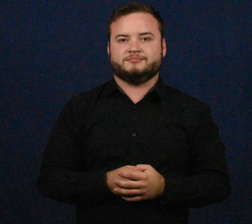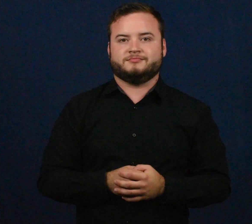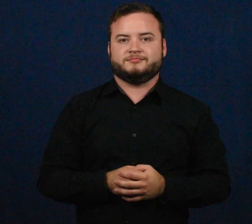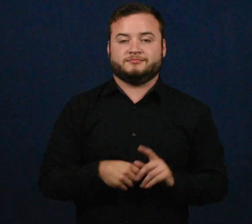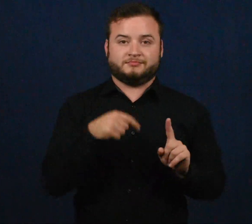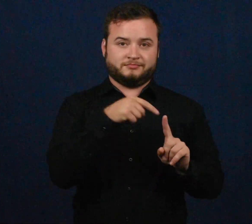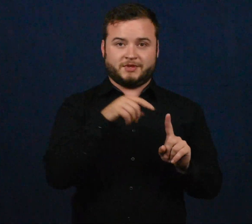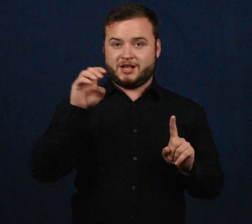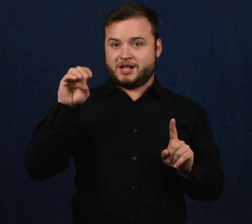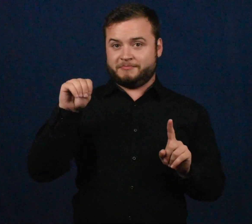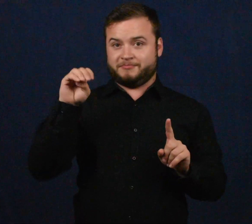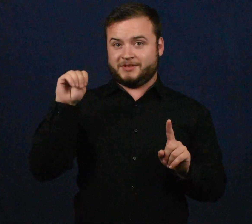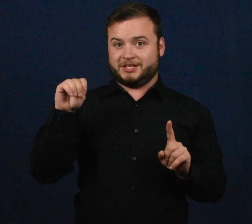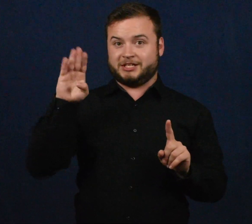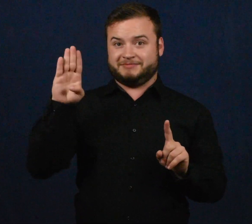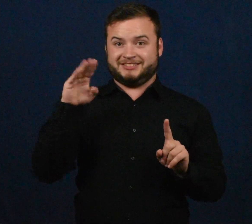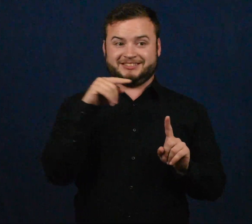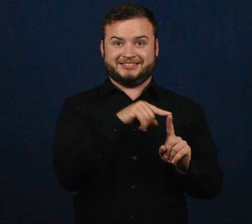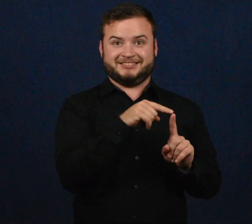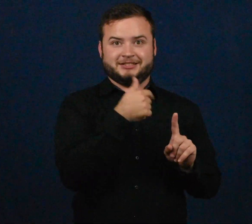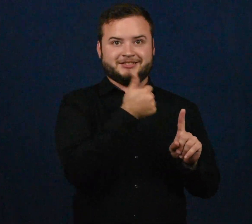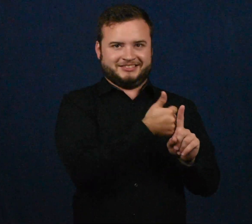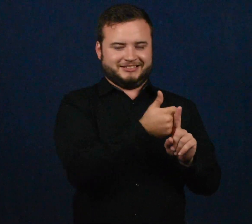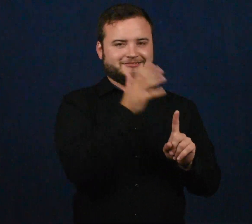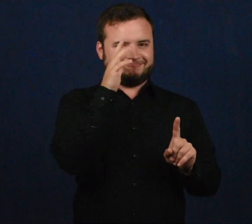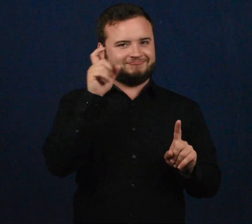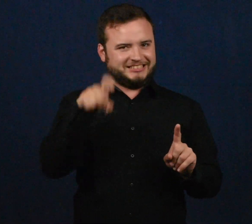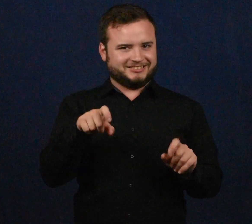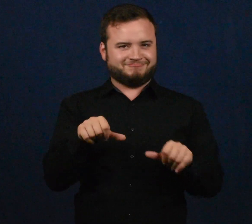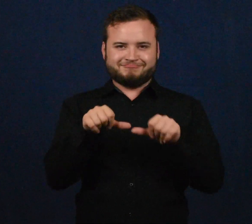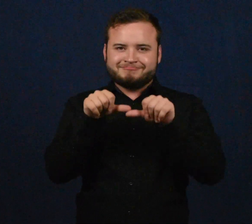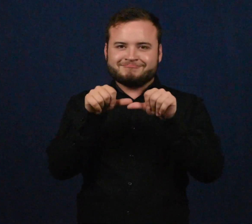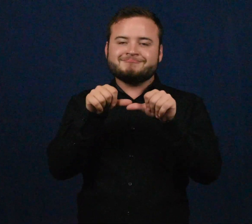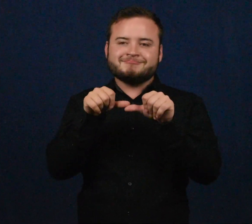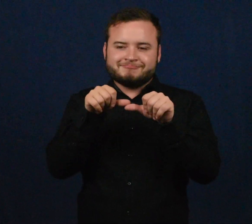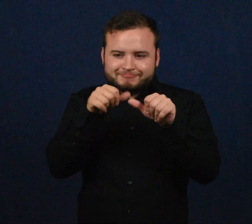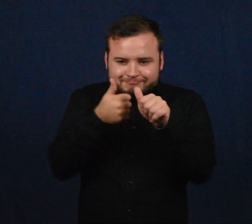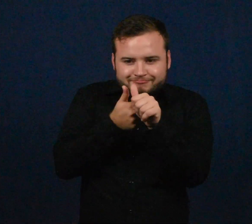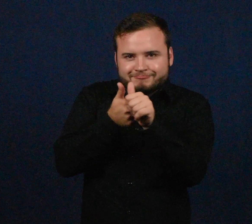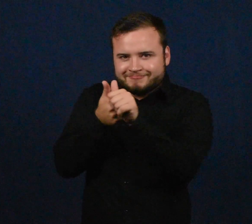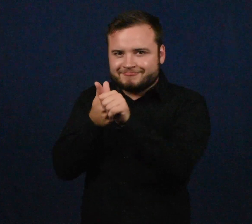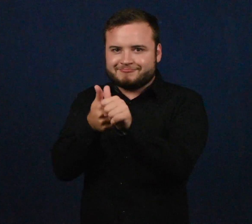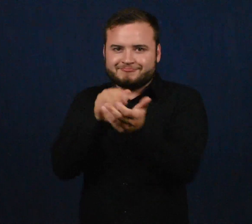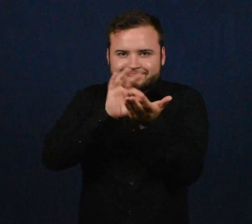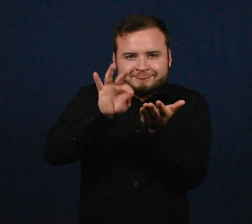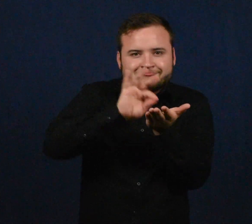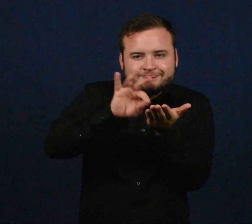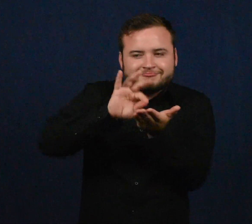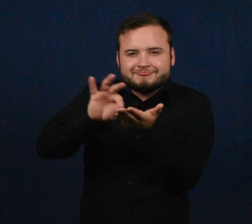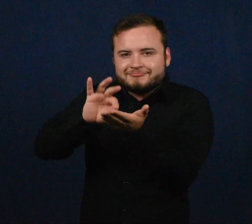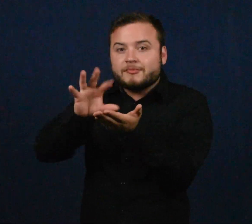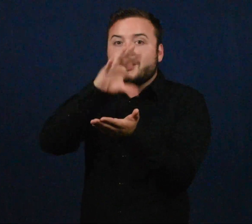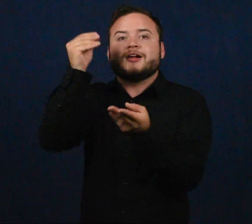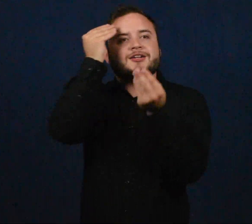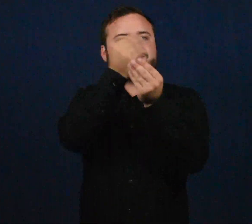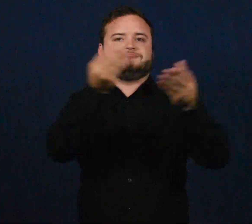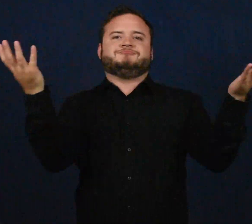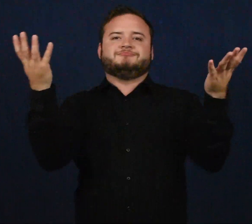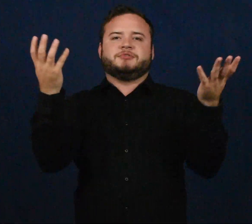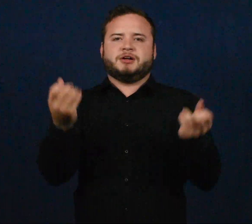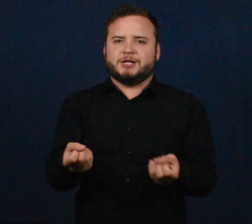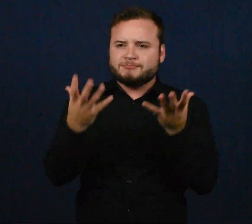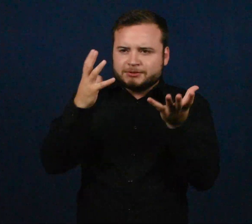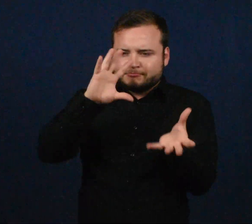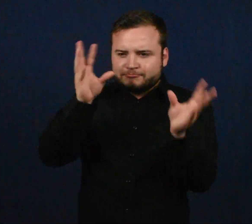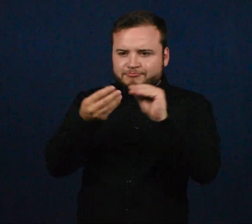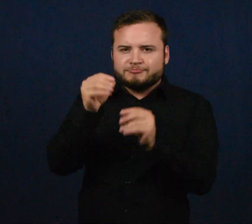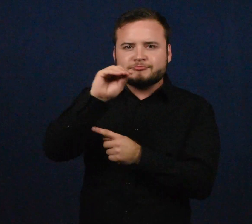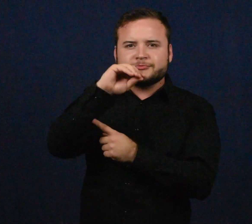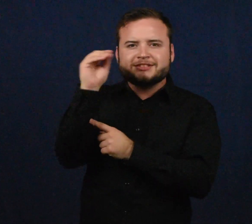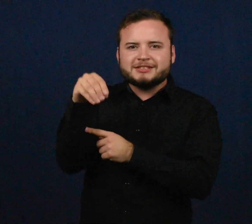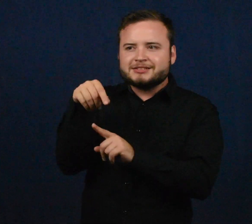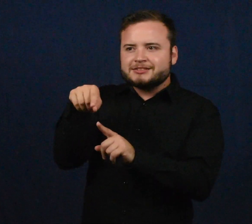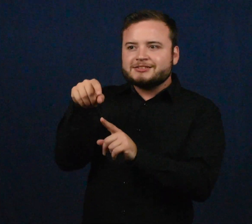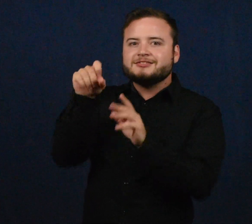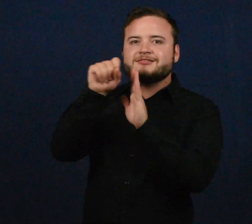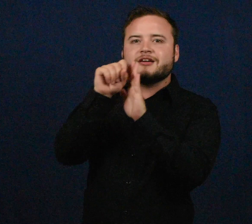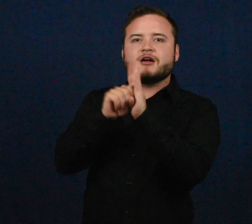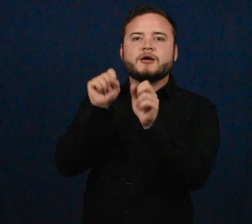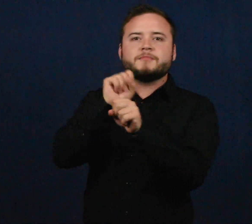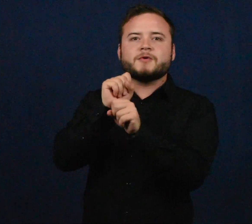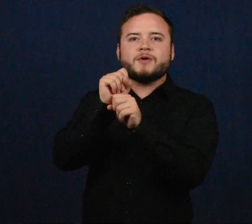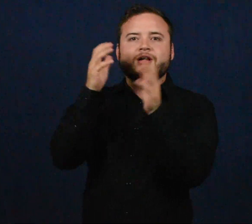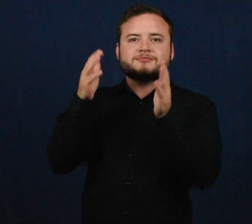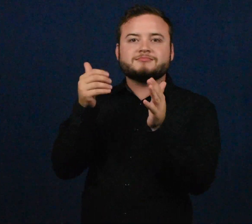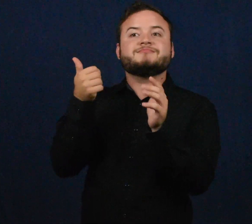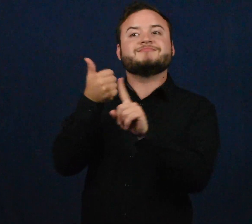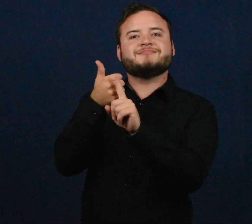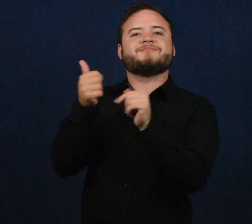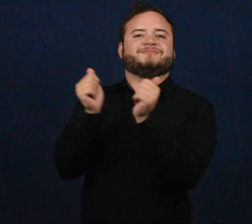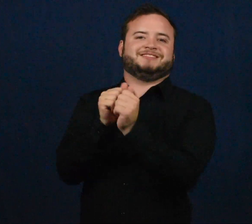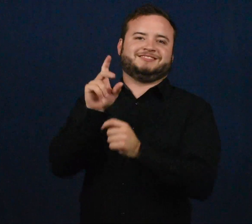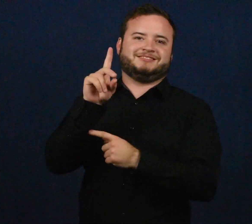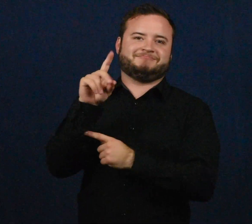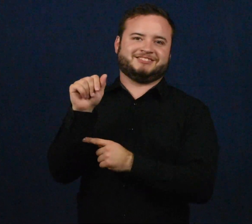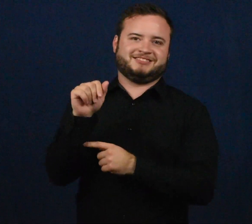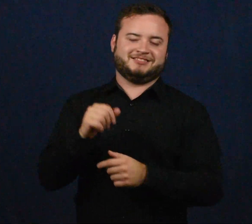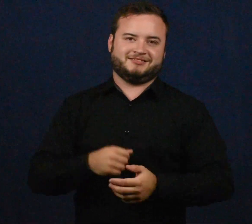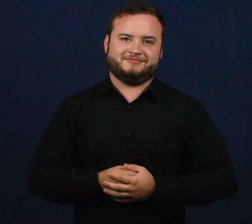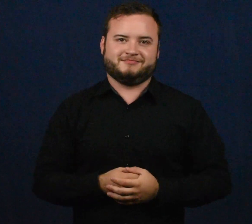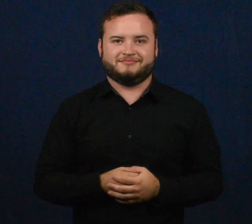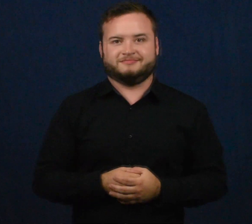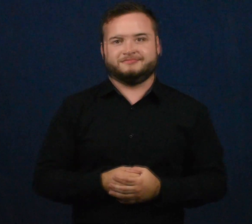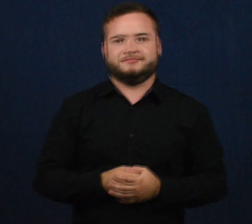MMB will need to continue to track and report the percentage of state employees with disabilities.